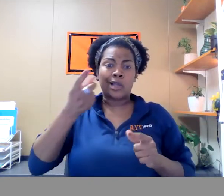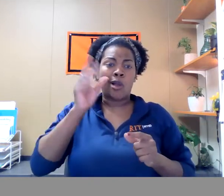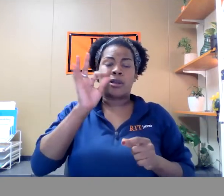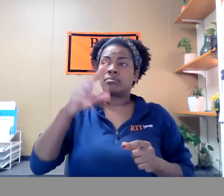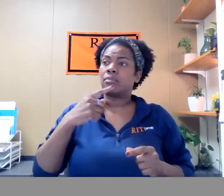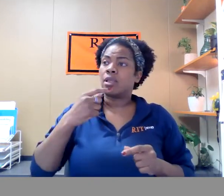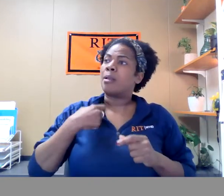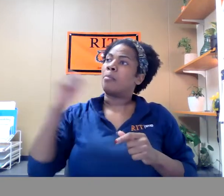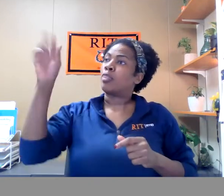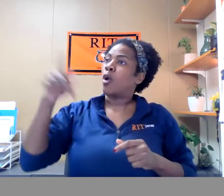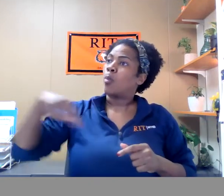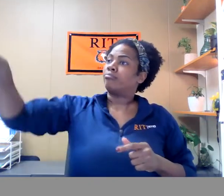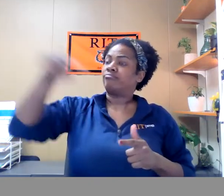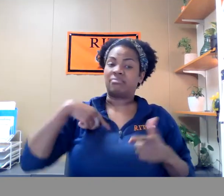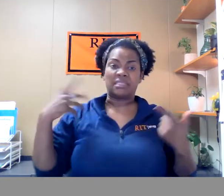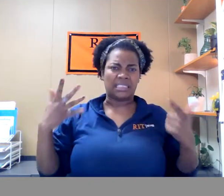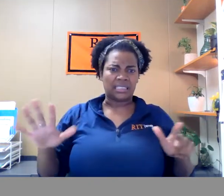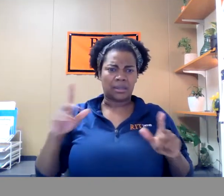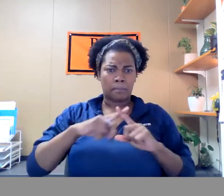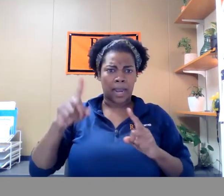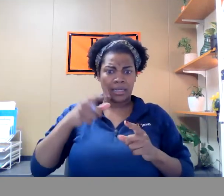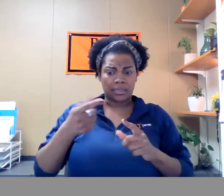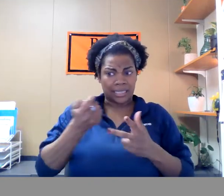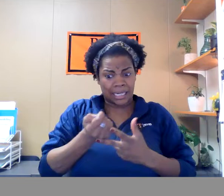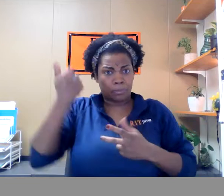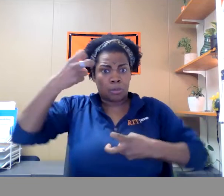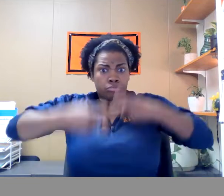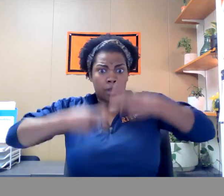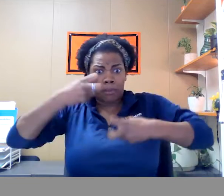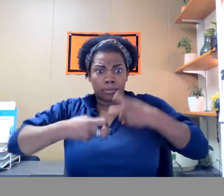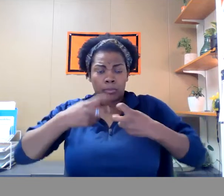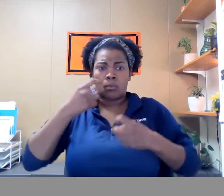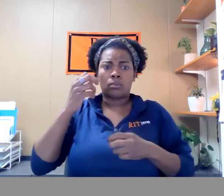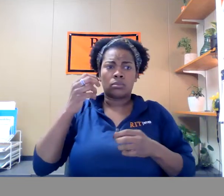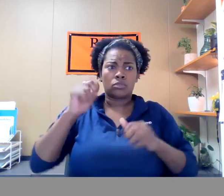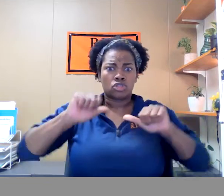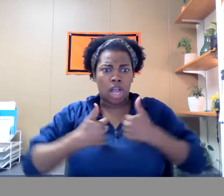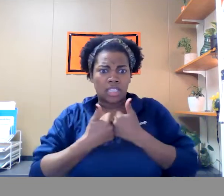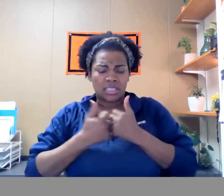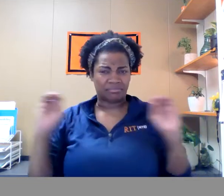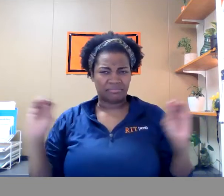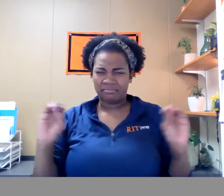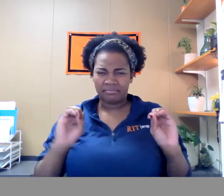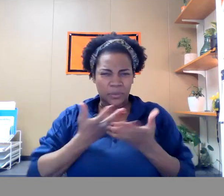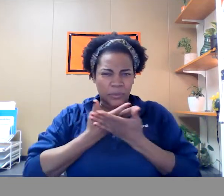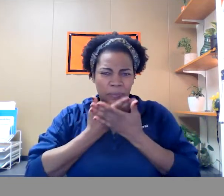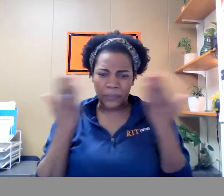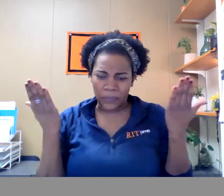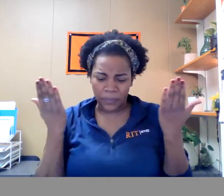but the goal as well, so, you know, I'm going to throw it, it'll come back to me, but what's the problem? Like, are you having a problem?